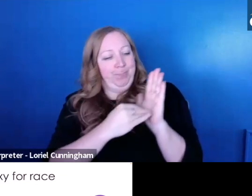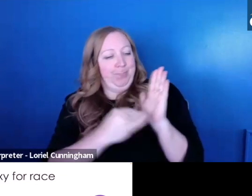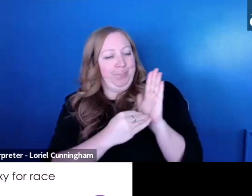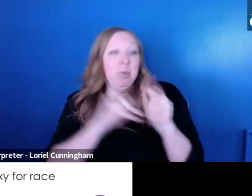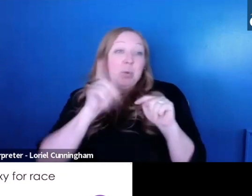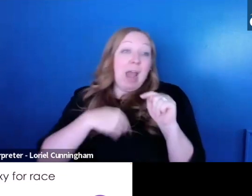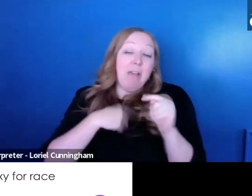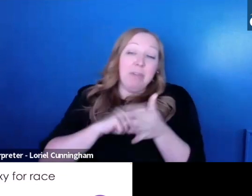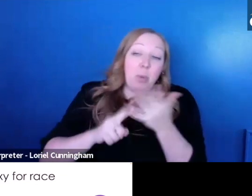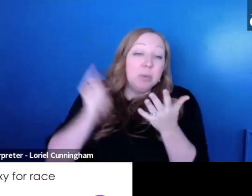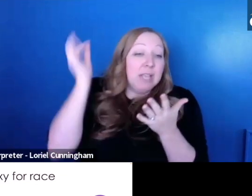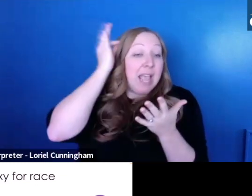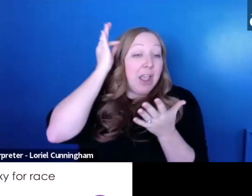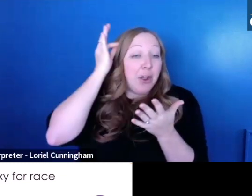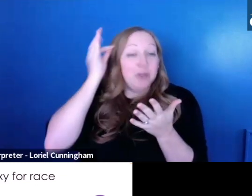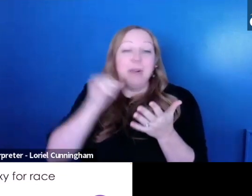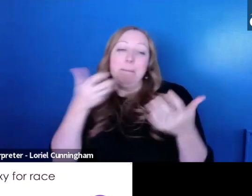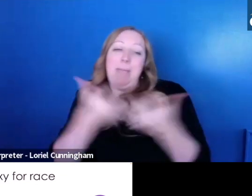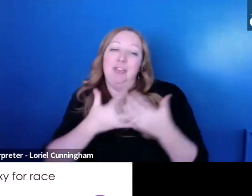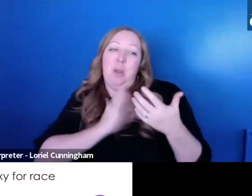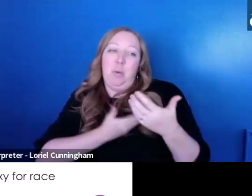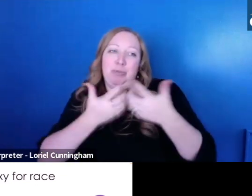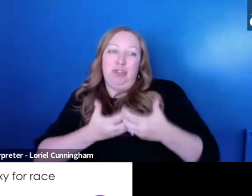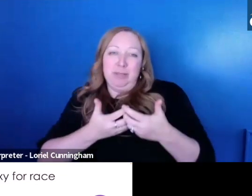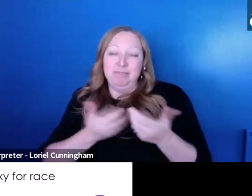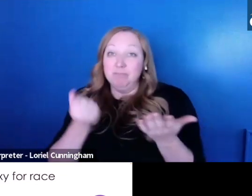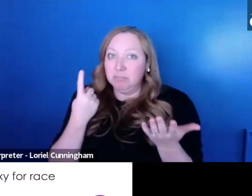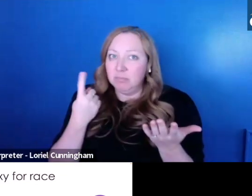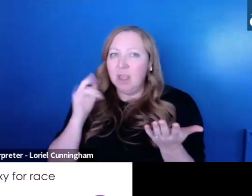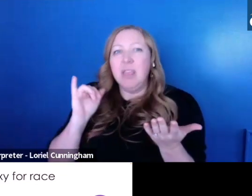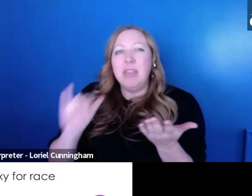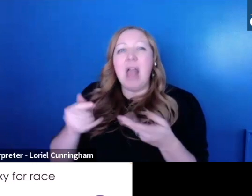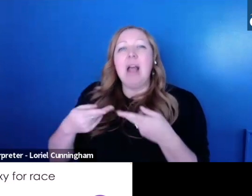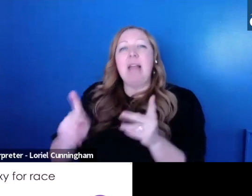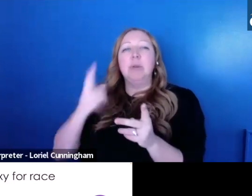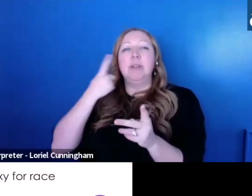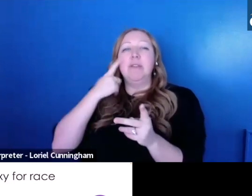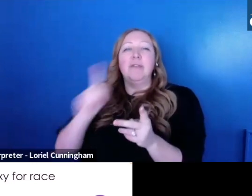because it allows for this implicit allowance I would say of a continuation of the same type